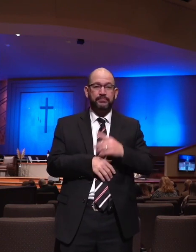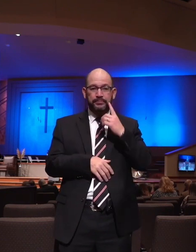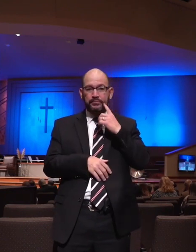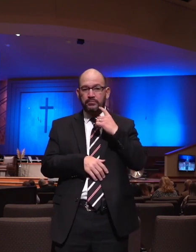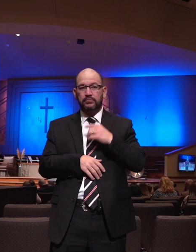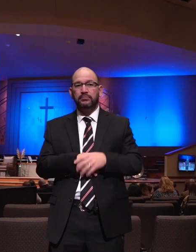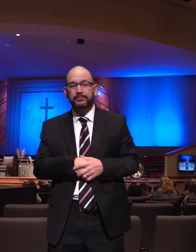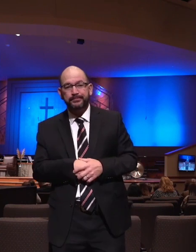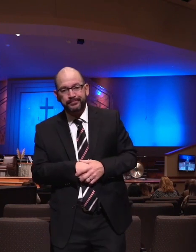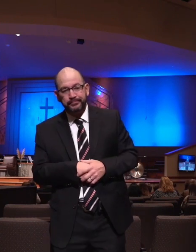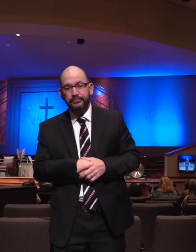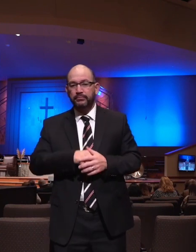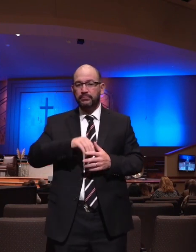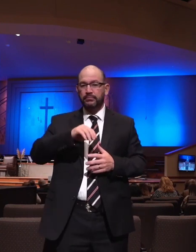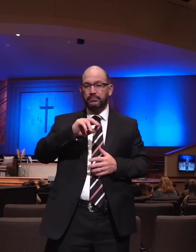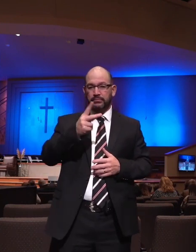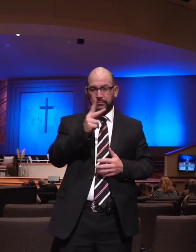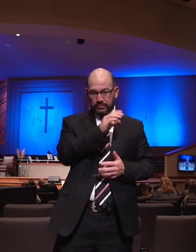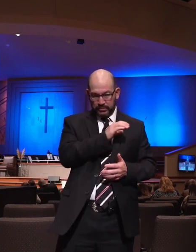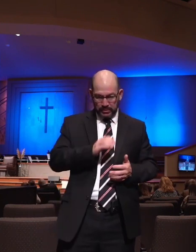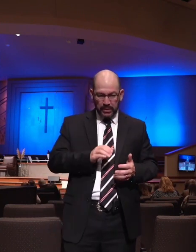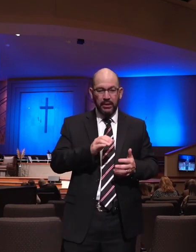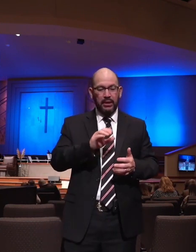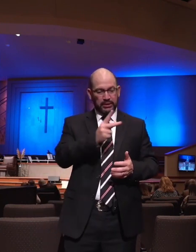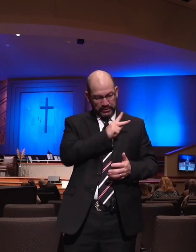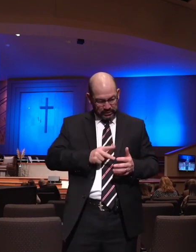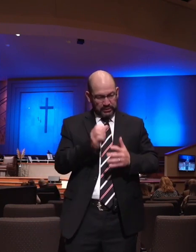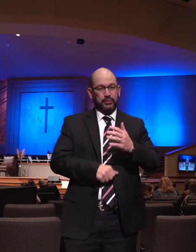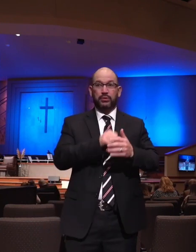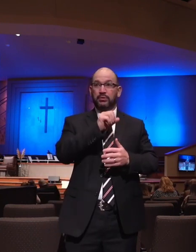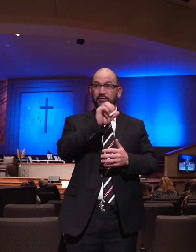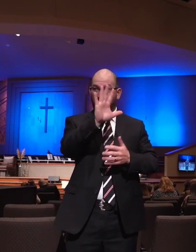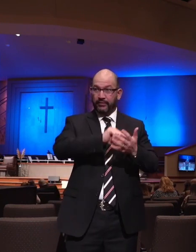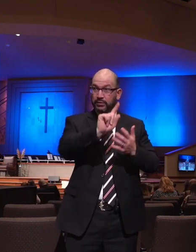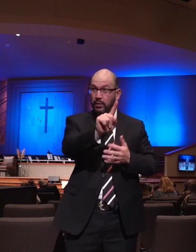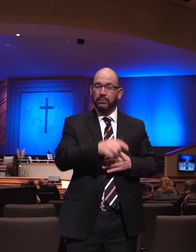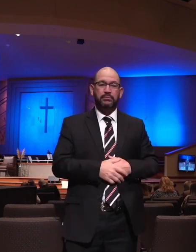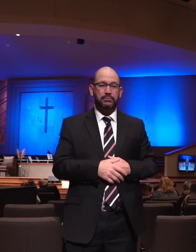five now Naaman captain of the host of the